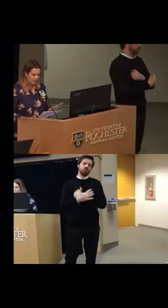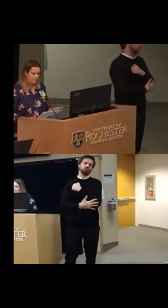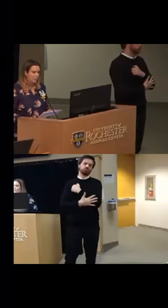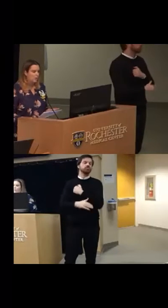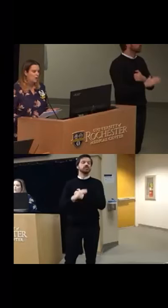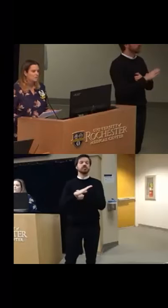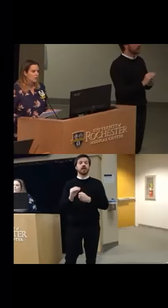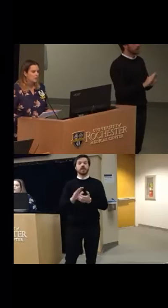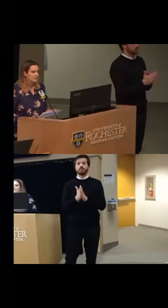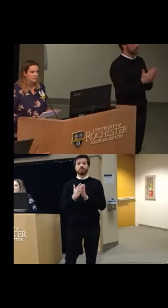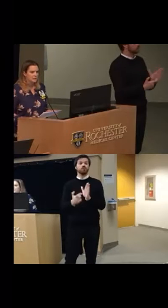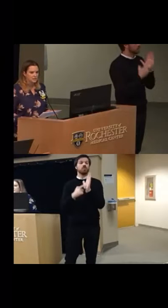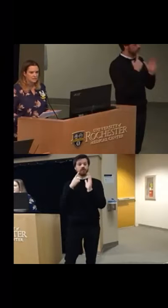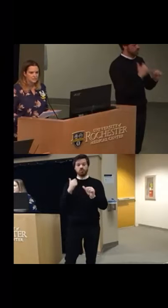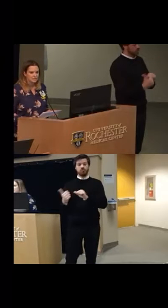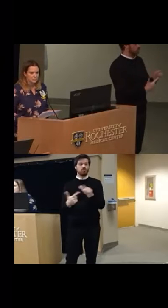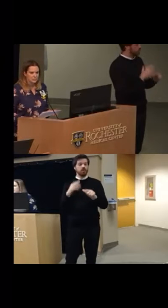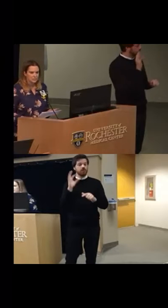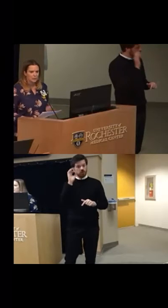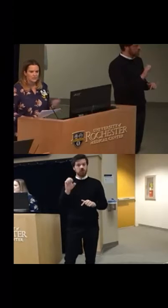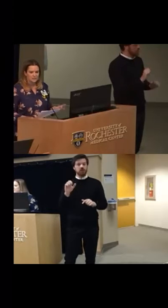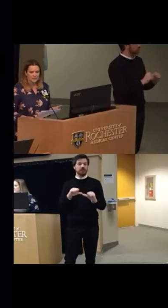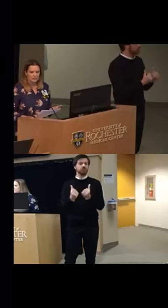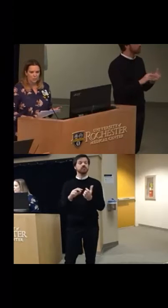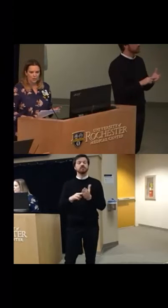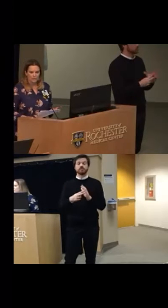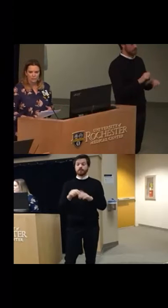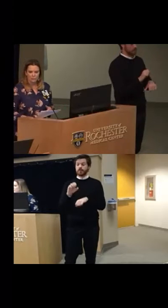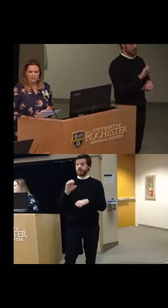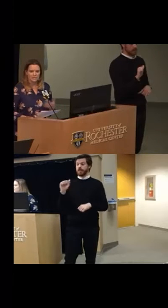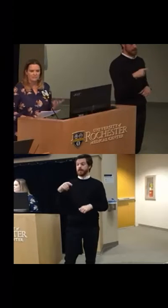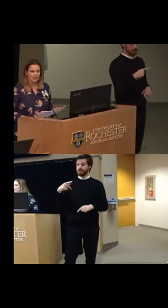became a requirement for all federal agencies so an employee assistance program is woven into the